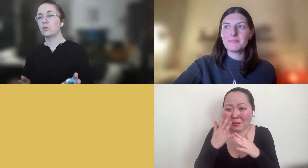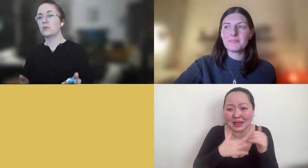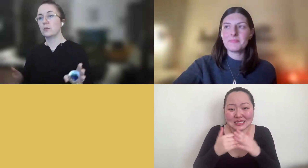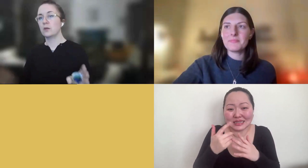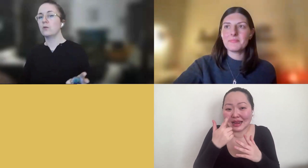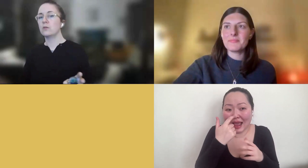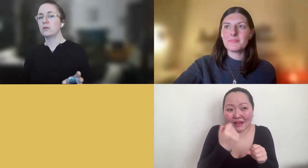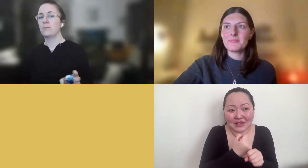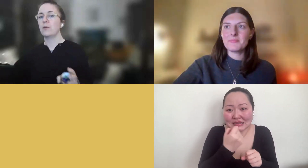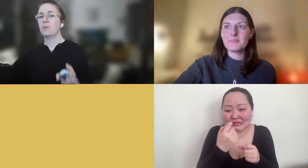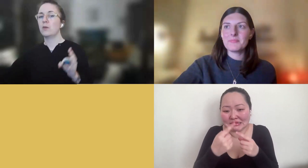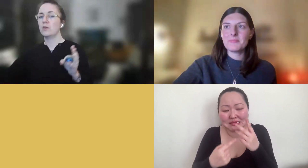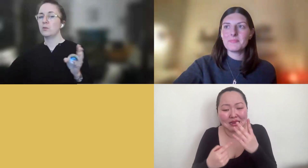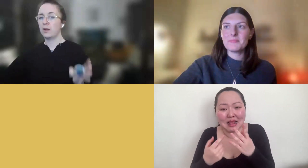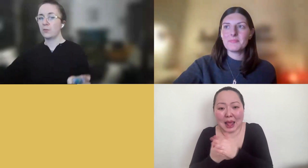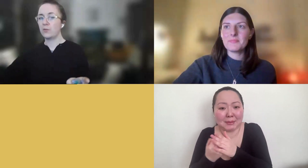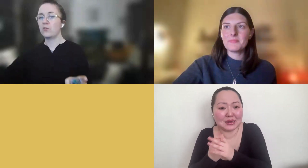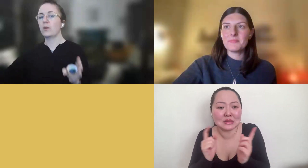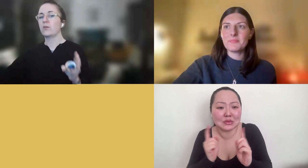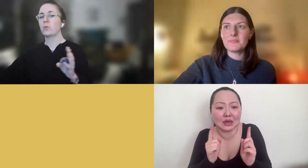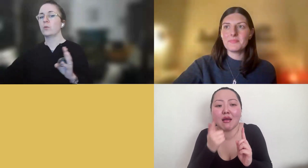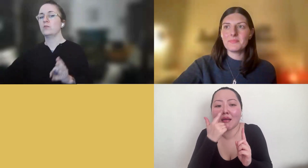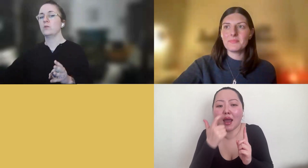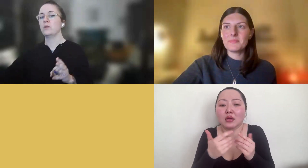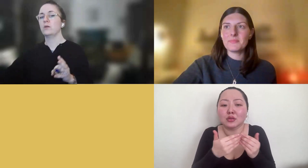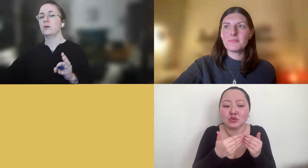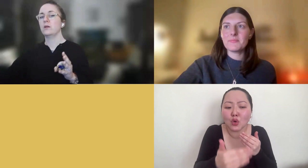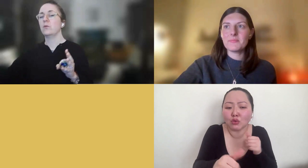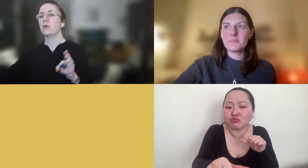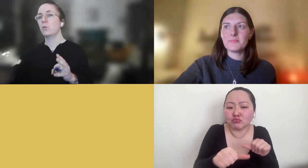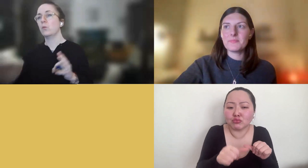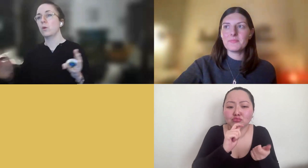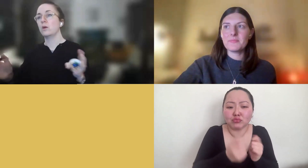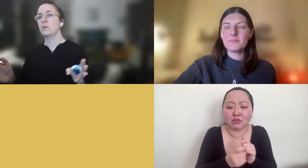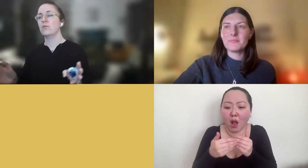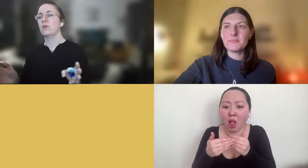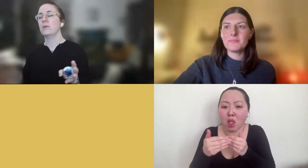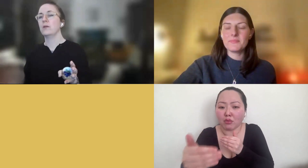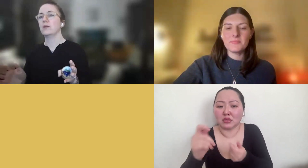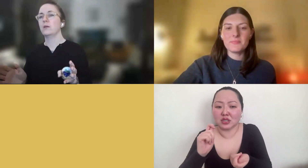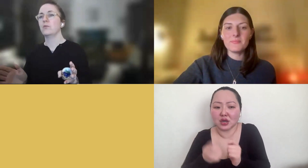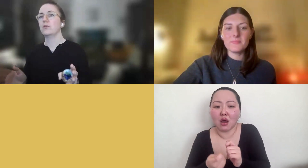the short-term and long-term, in what you could do in that space and in the wider museum. That